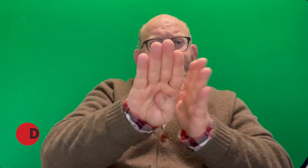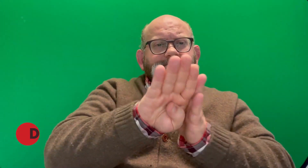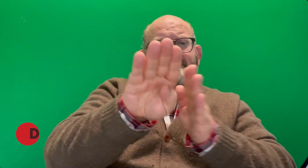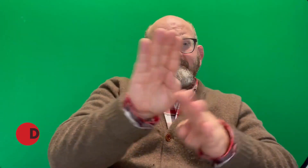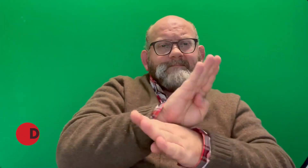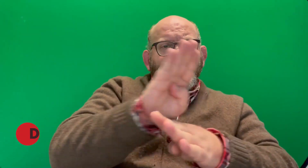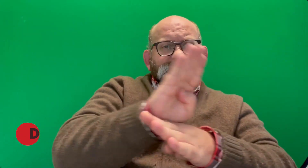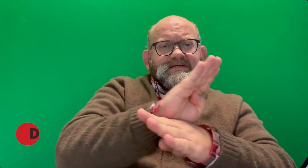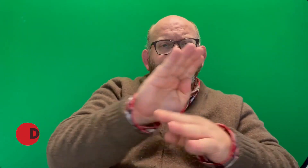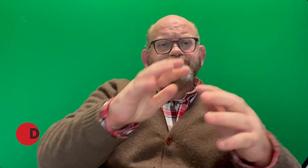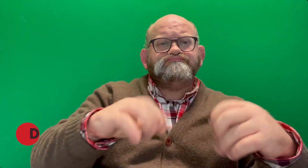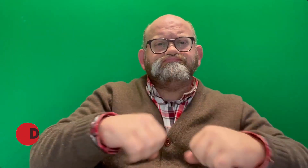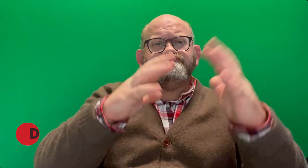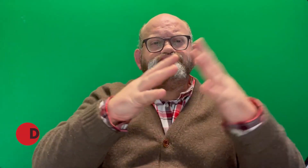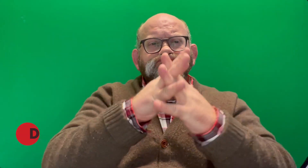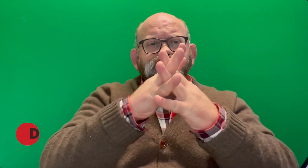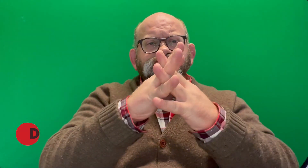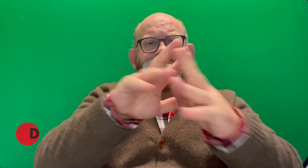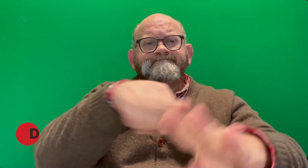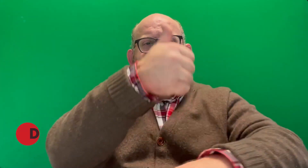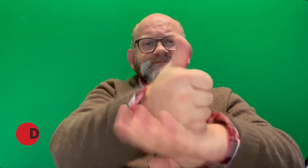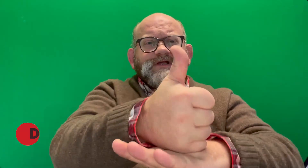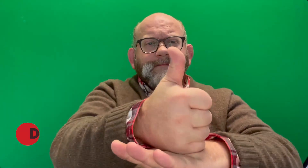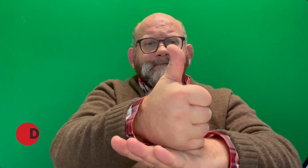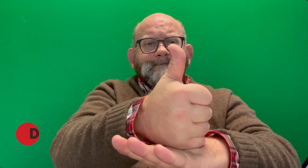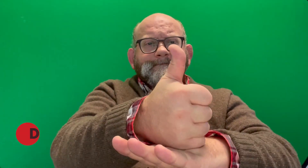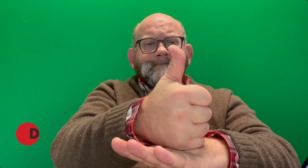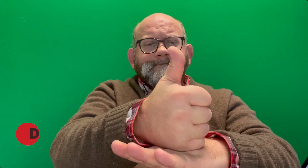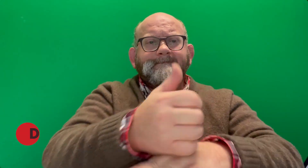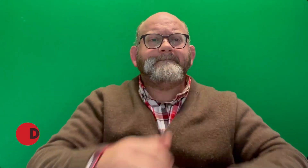and implementation.